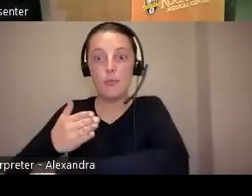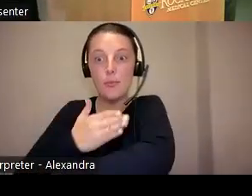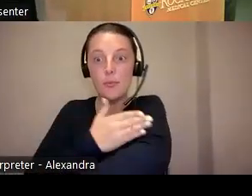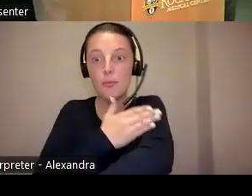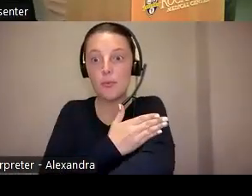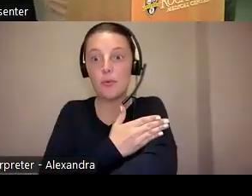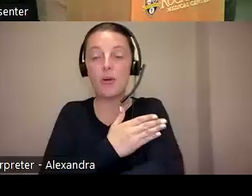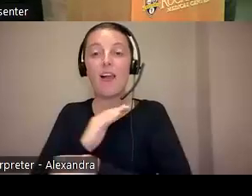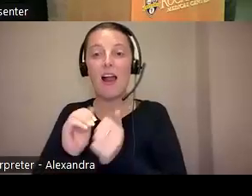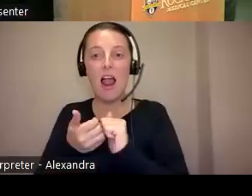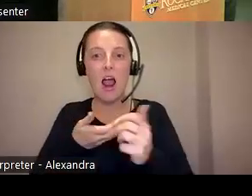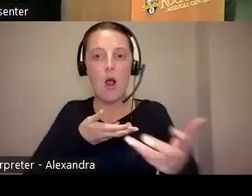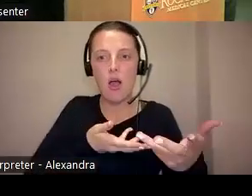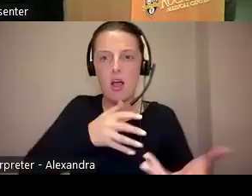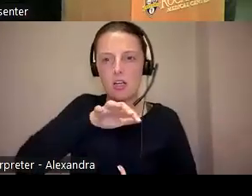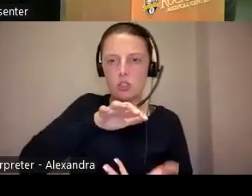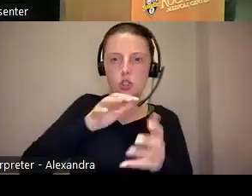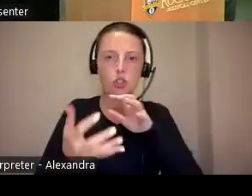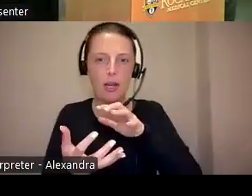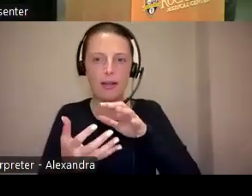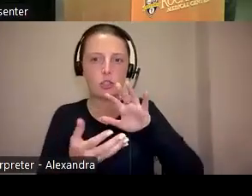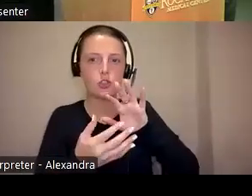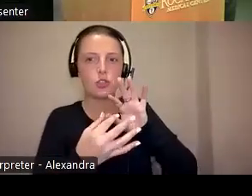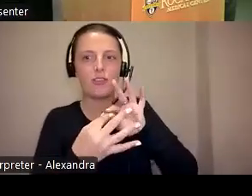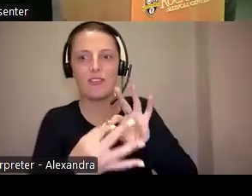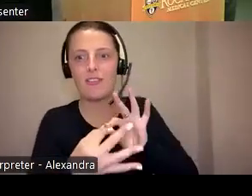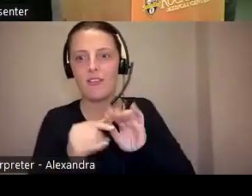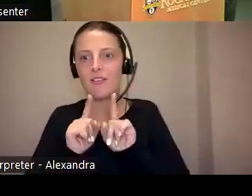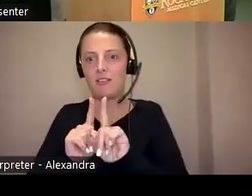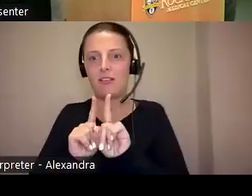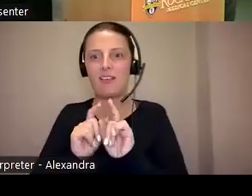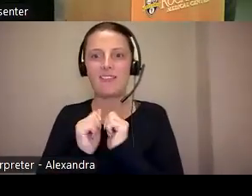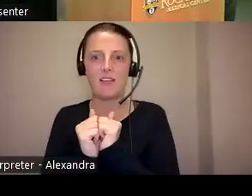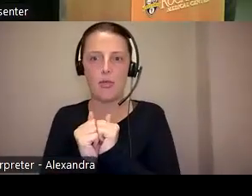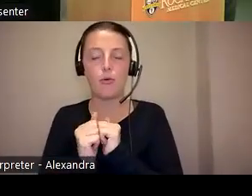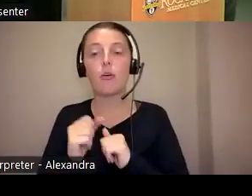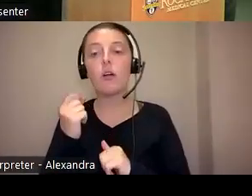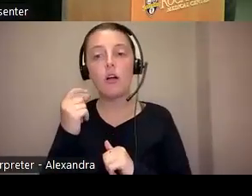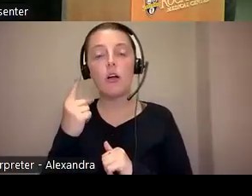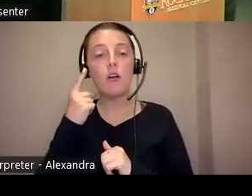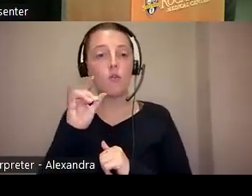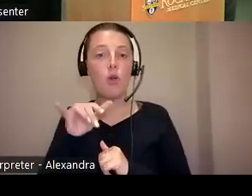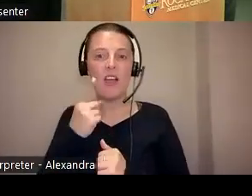However, in order for those two components to work, that nature of the relationship between